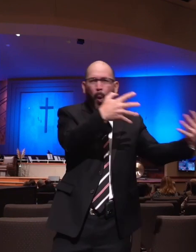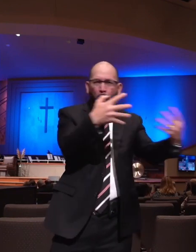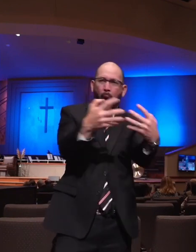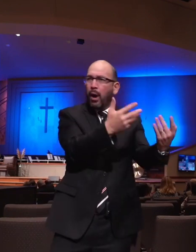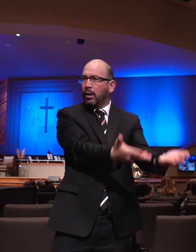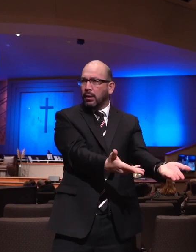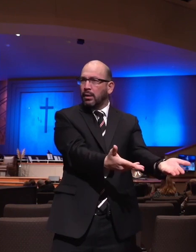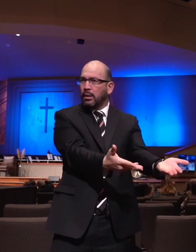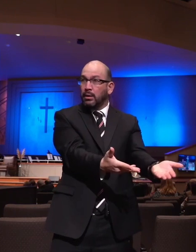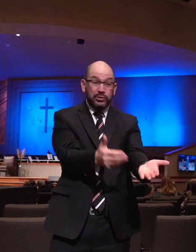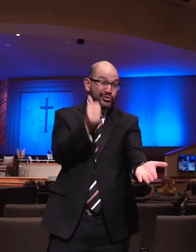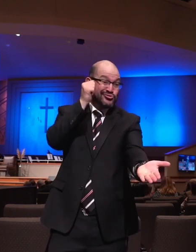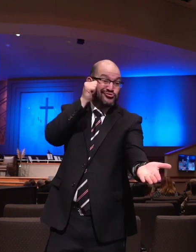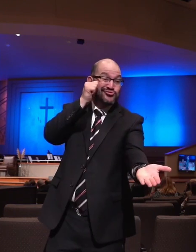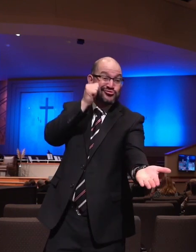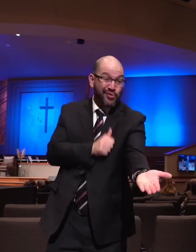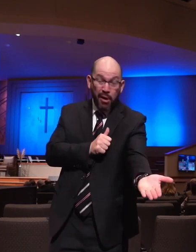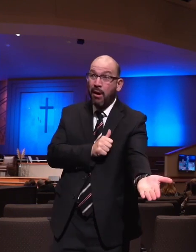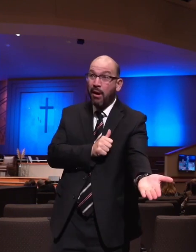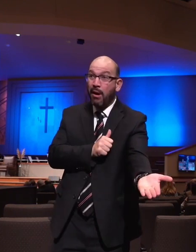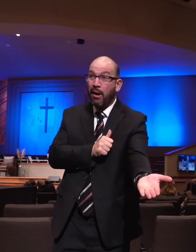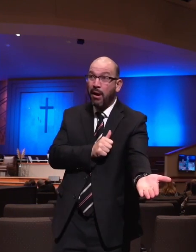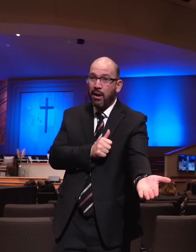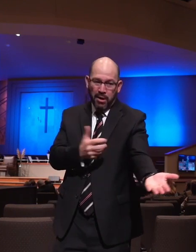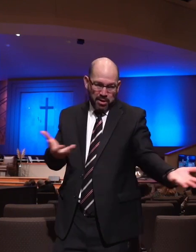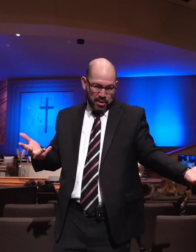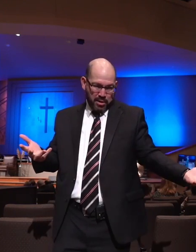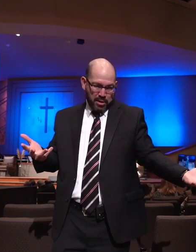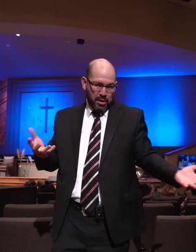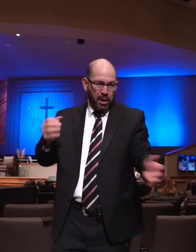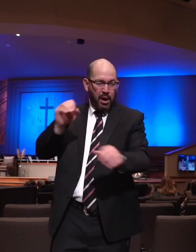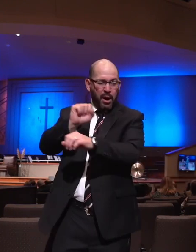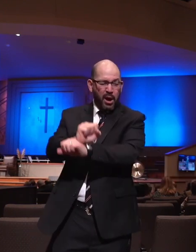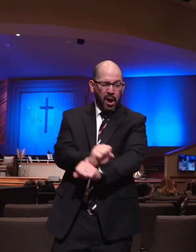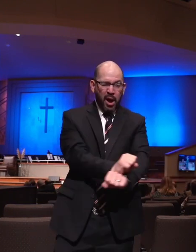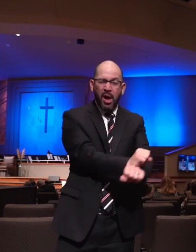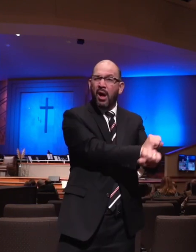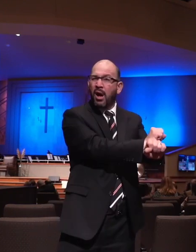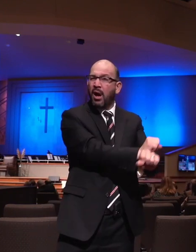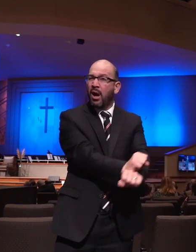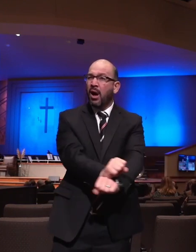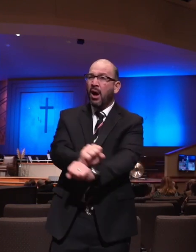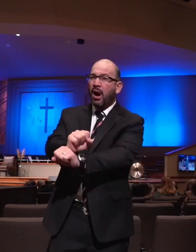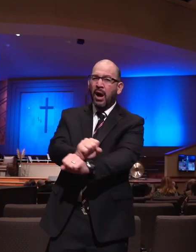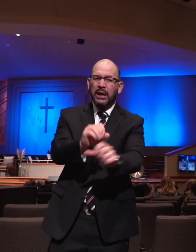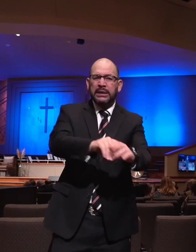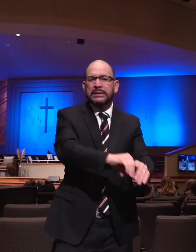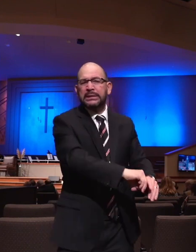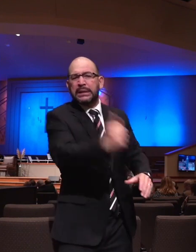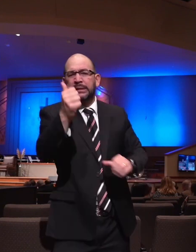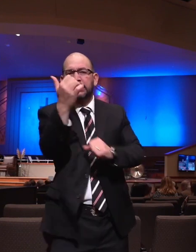this little girl is a captive is a prisoner in another country because of